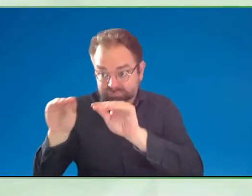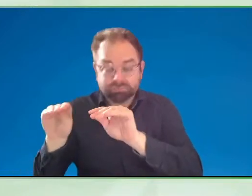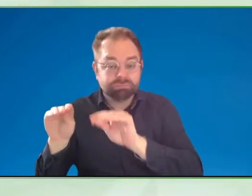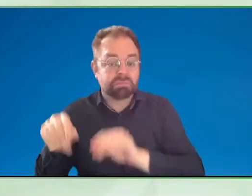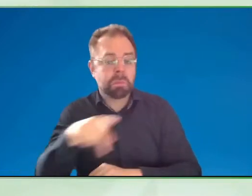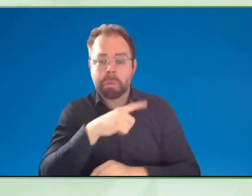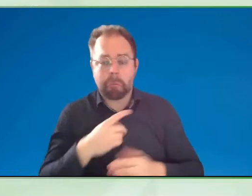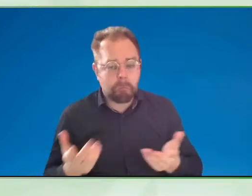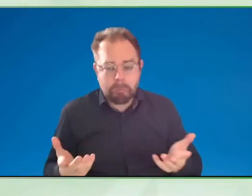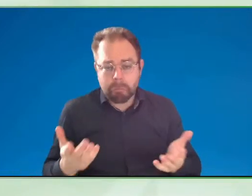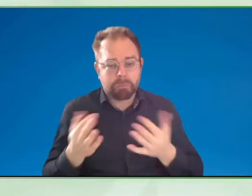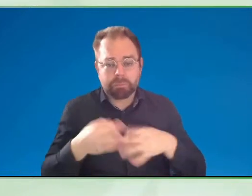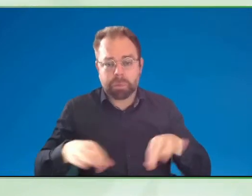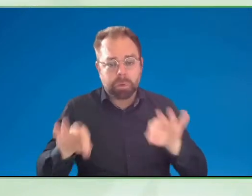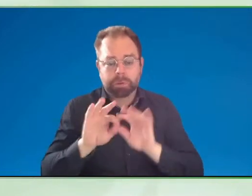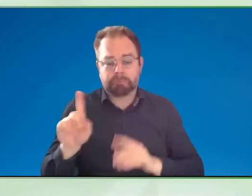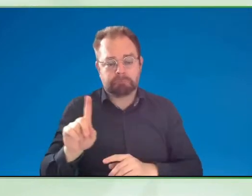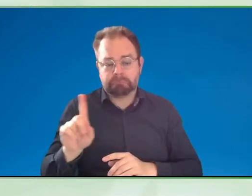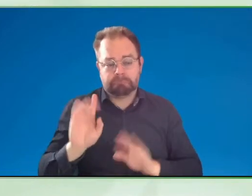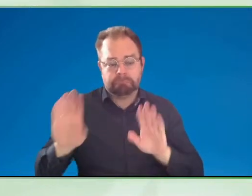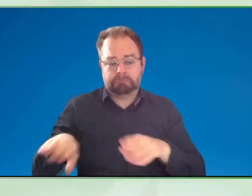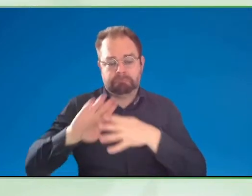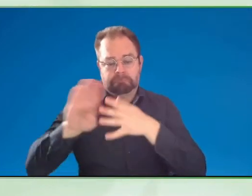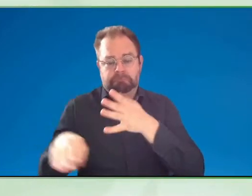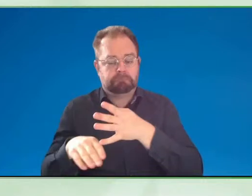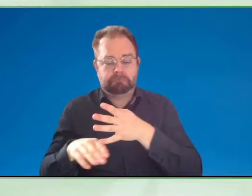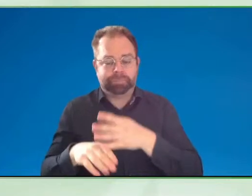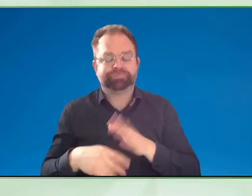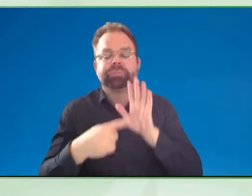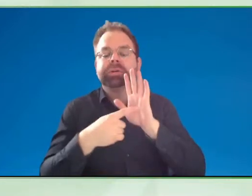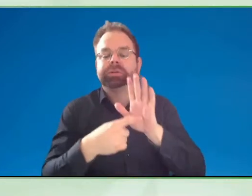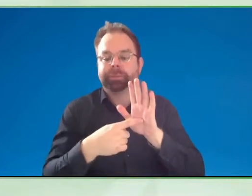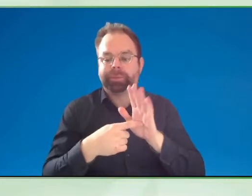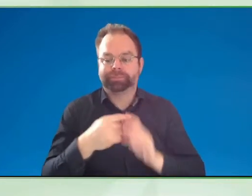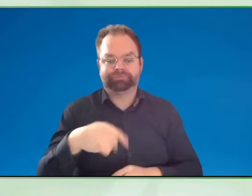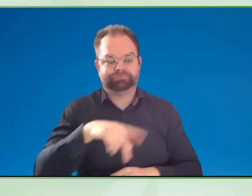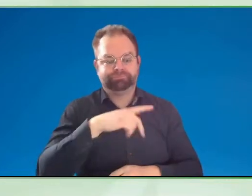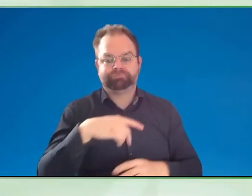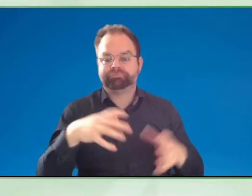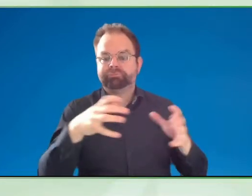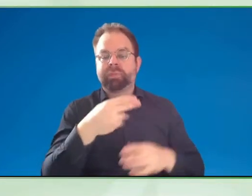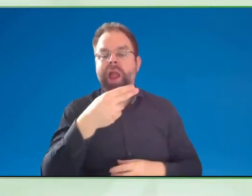of the city. The data registered is 524 students.